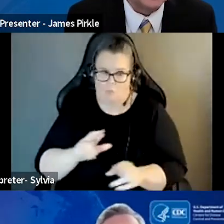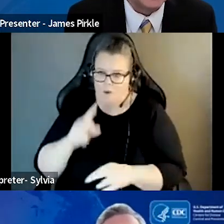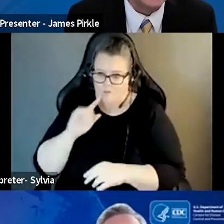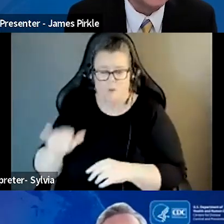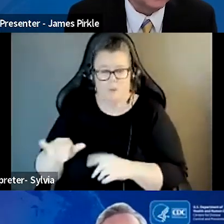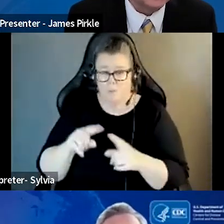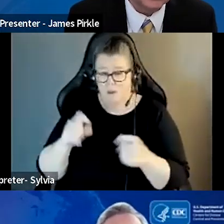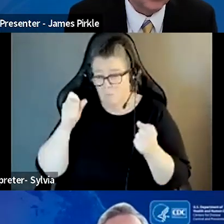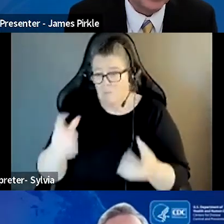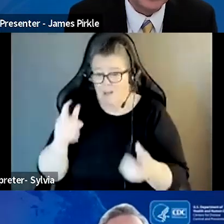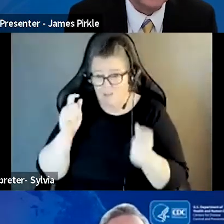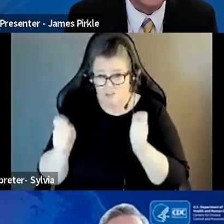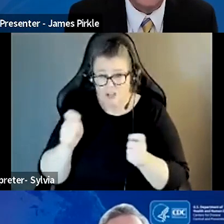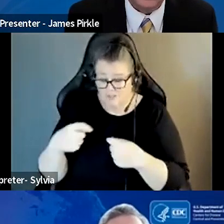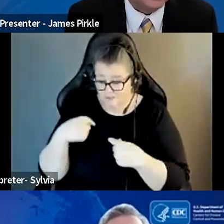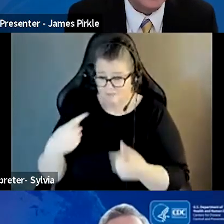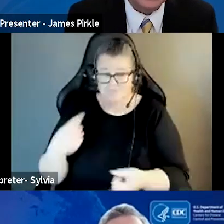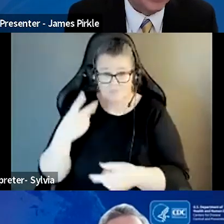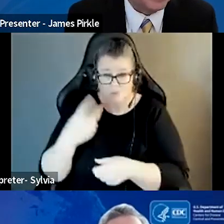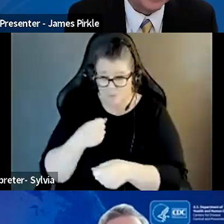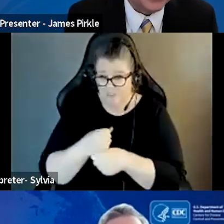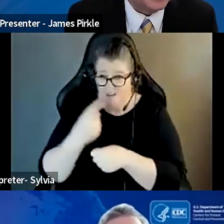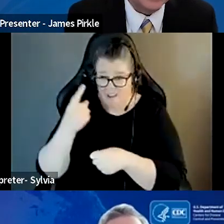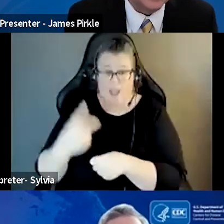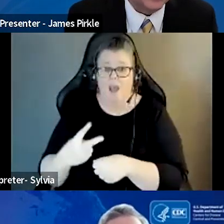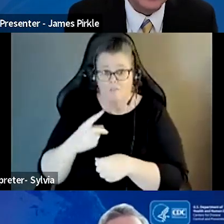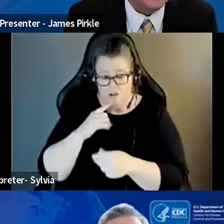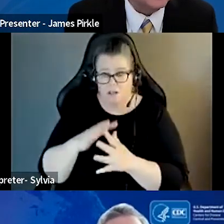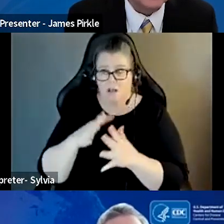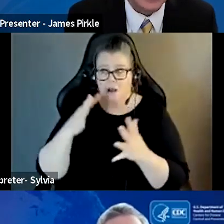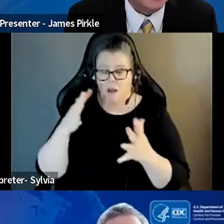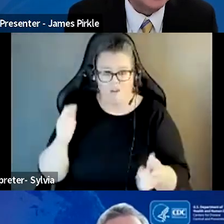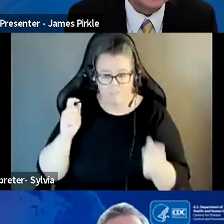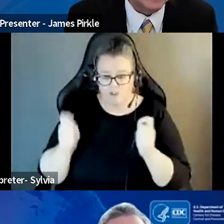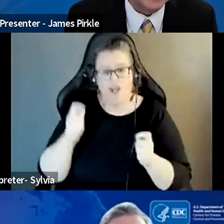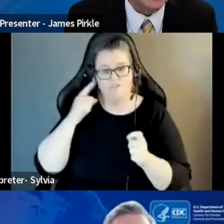I mean, Dan's talk this morning of lots of things have changed since surveillance just night and day.